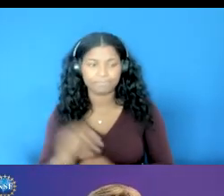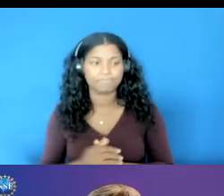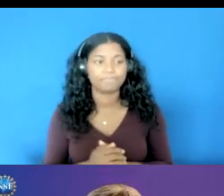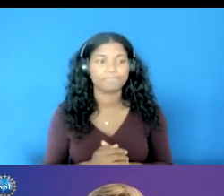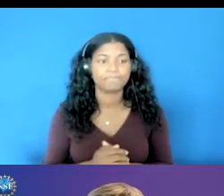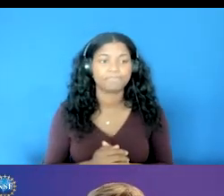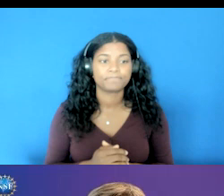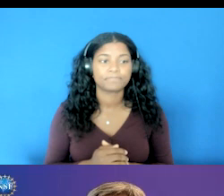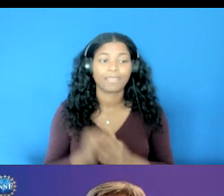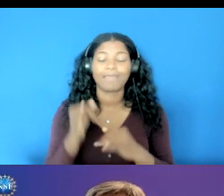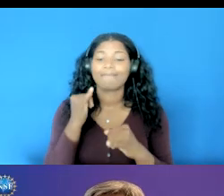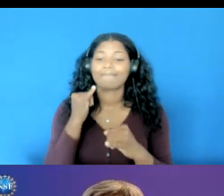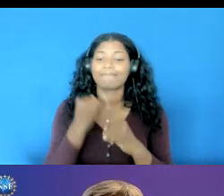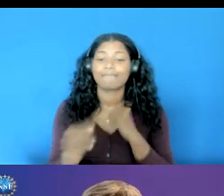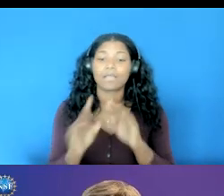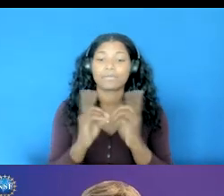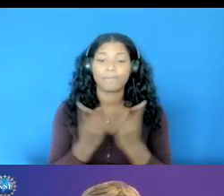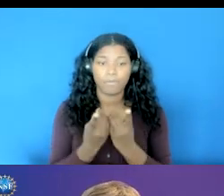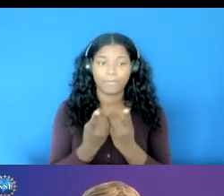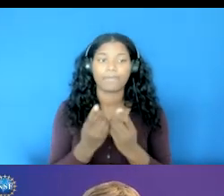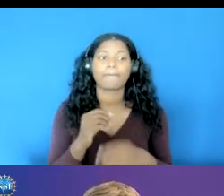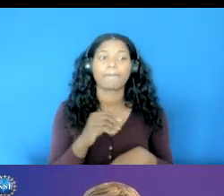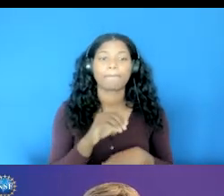The final division, division of biological infrastructure.